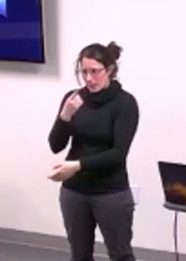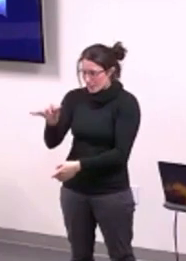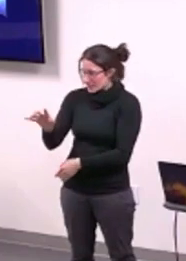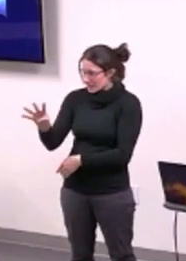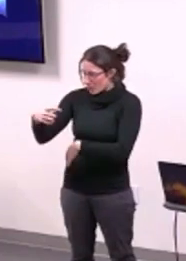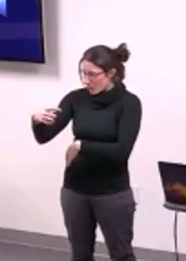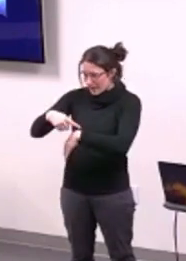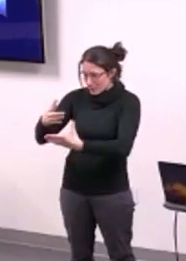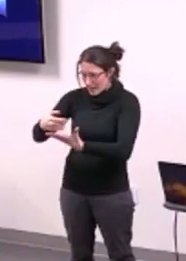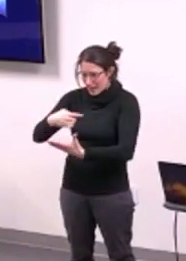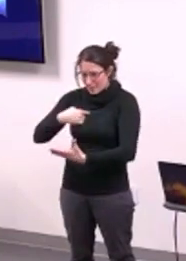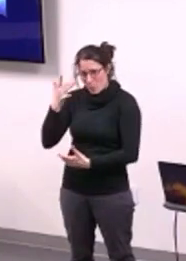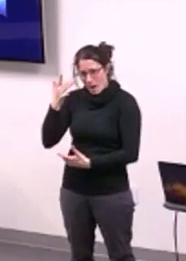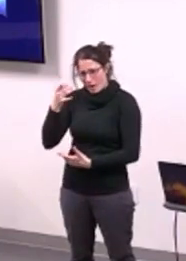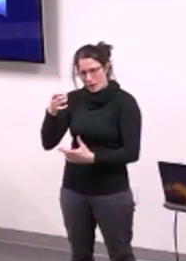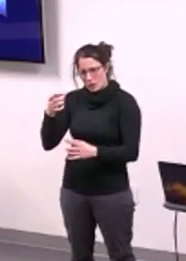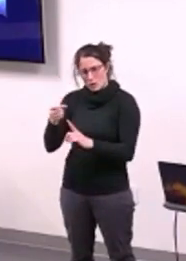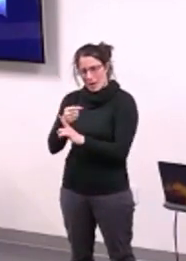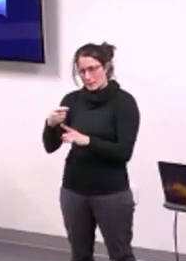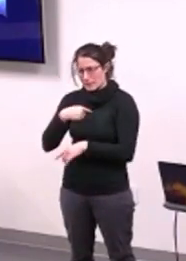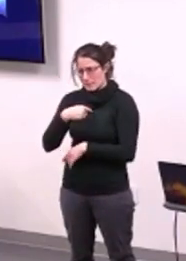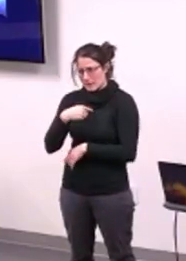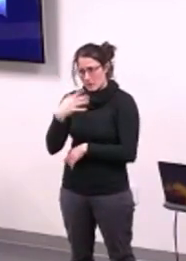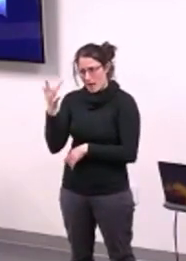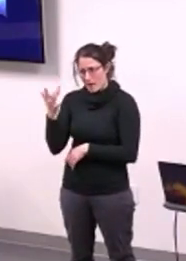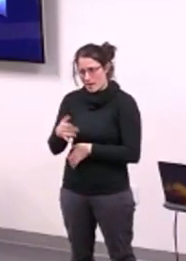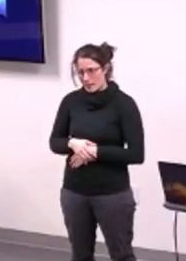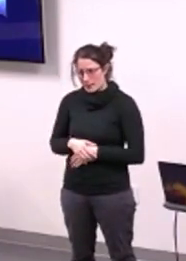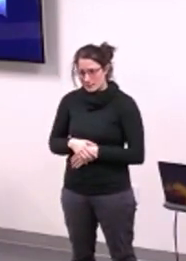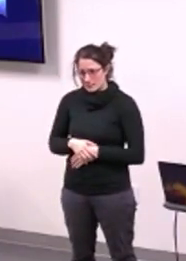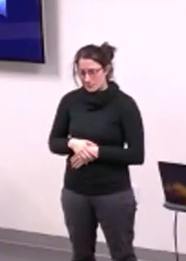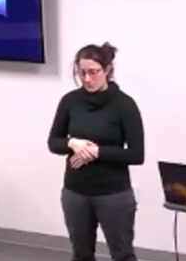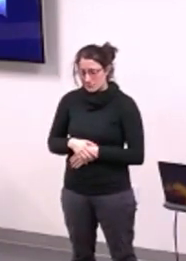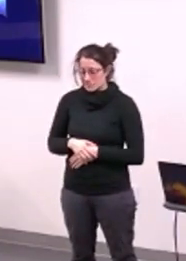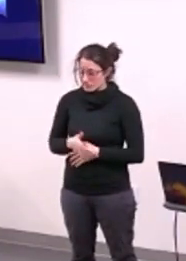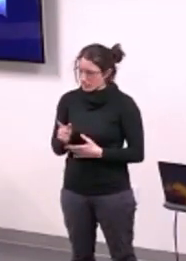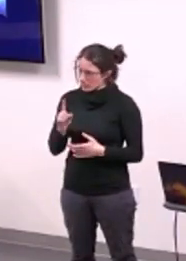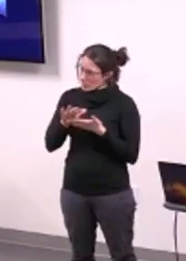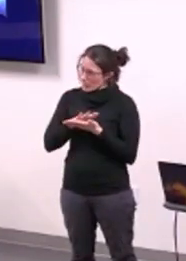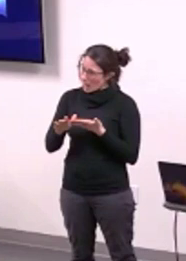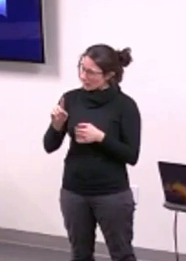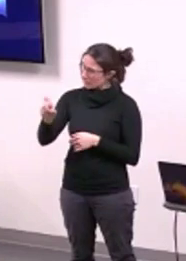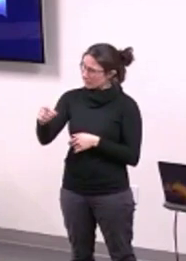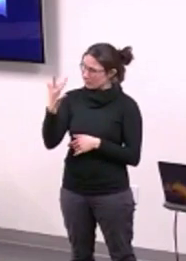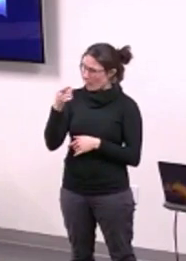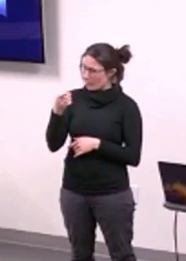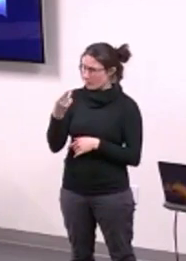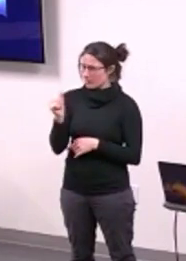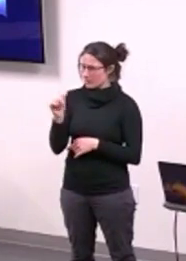Why do you all keep harassing me?" Very politely, right? Because black folks have to manage the emotions